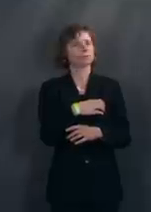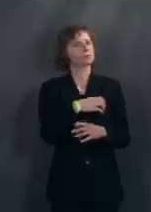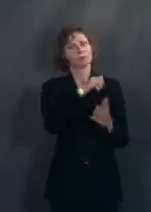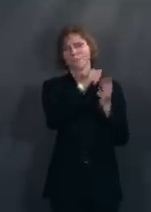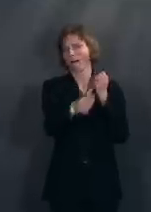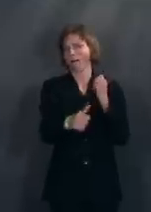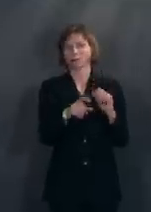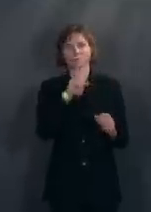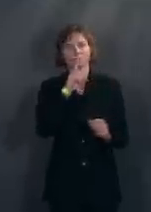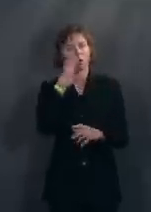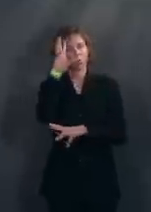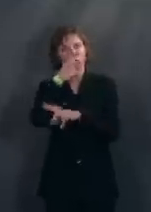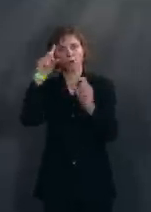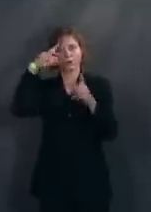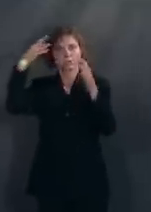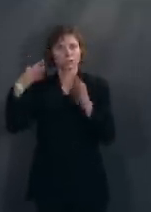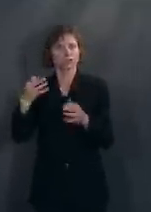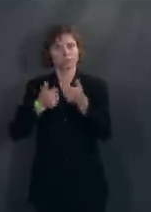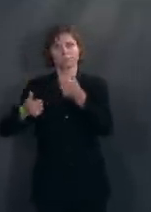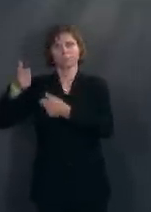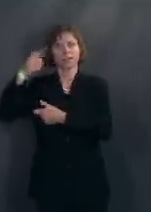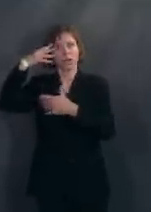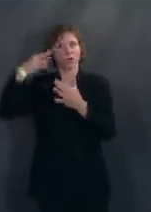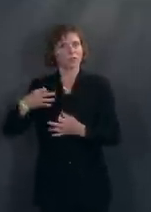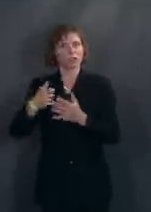And we will reimburse states that $3 to 5 billion dollars.